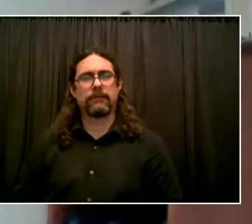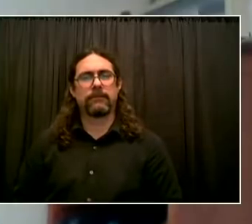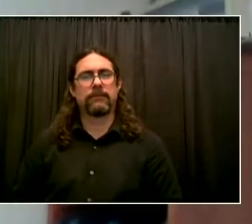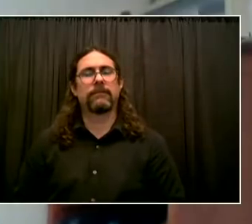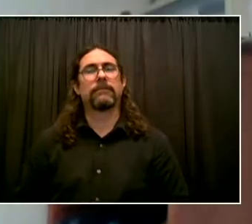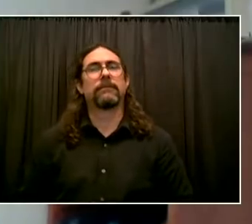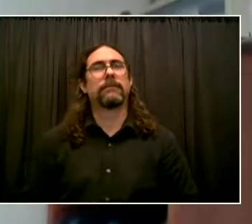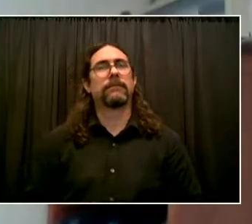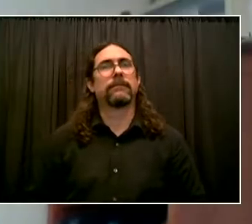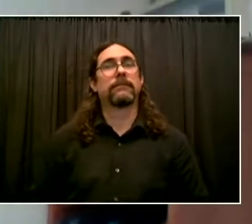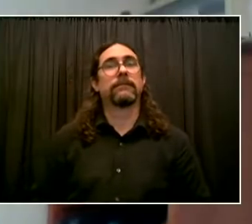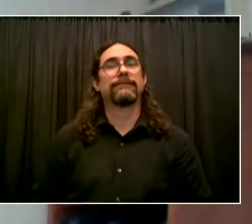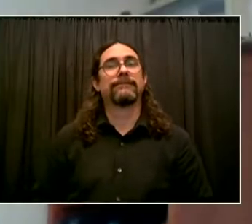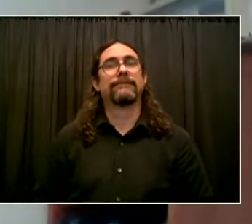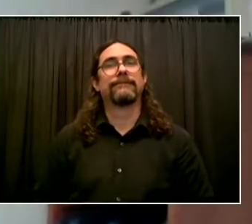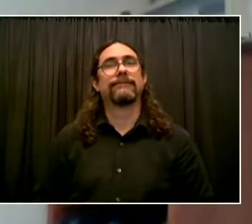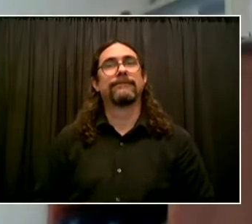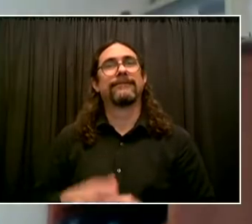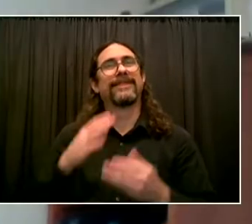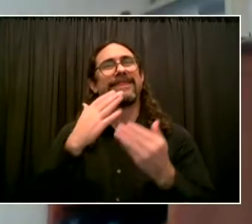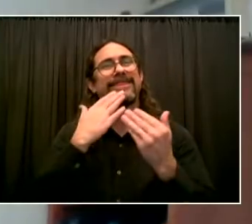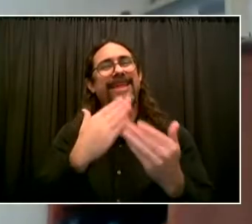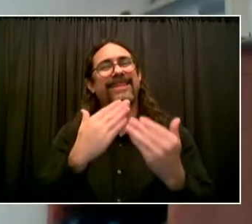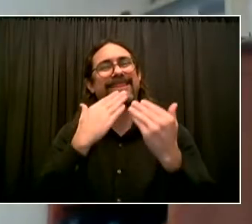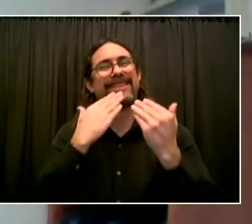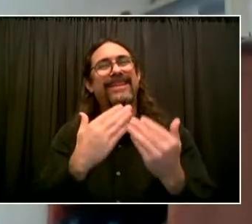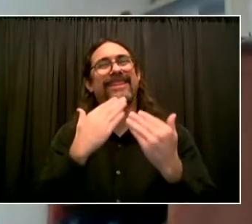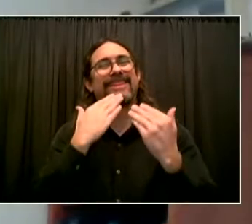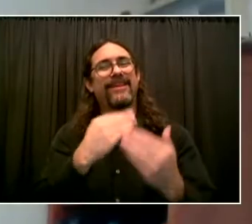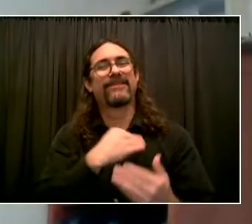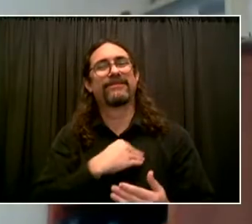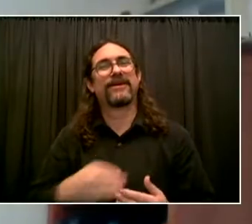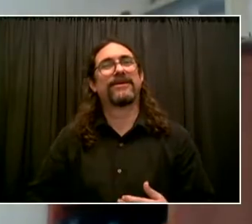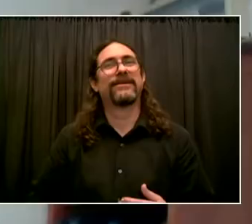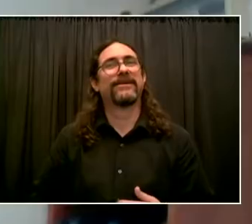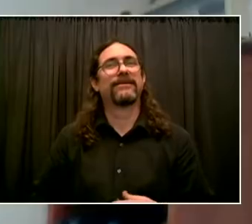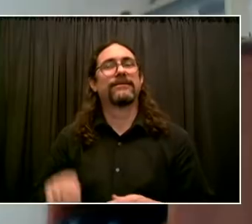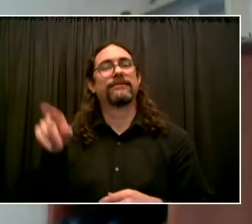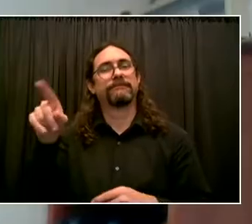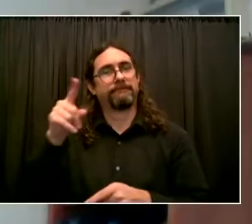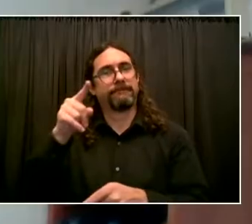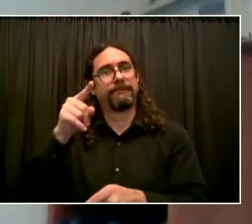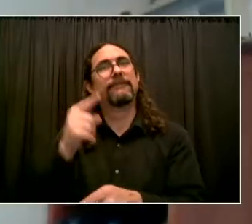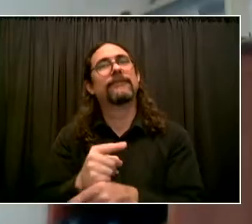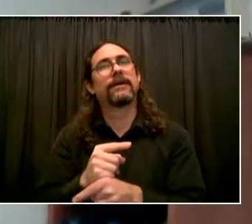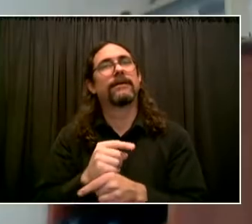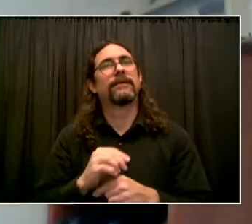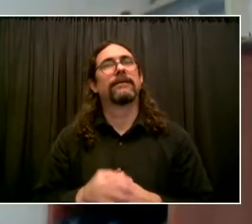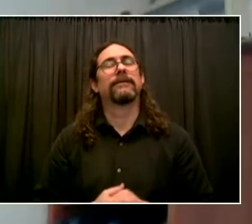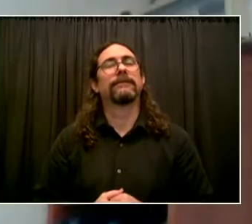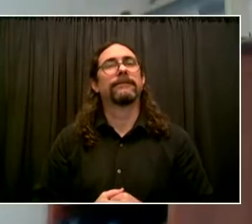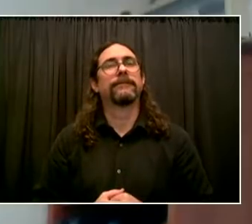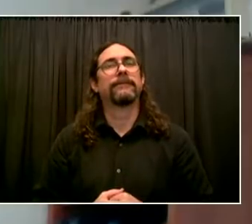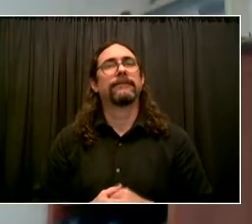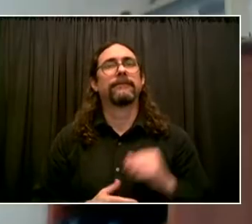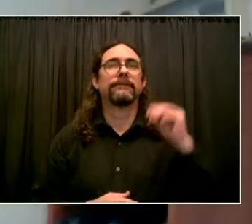THANK YOU MR. MAYOR. FOR EVERYONE OUT THREE. DELTA, OMICRON